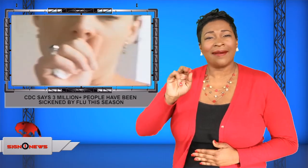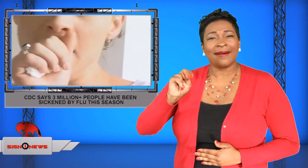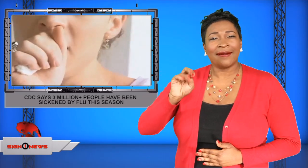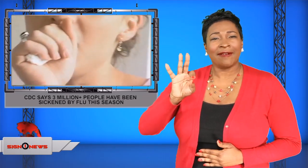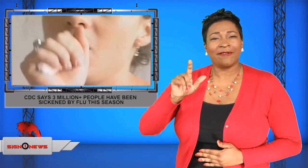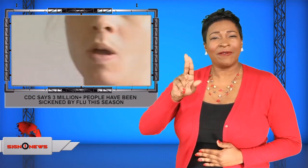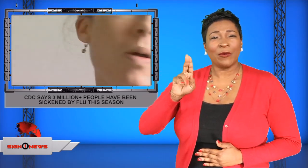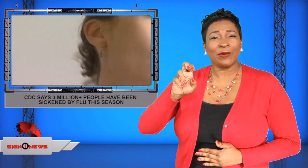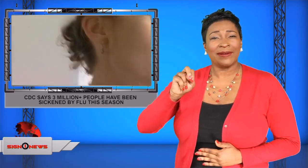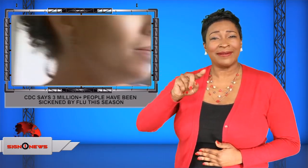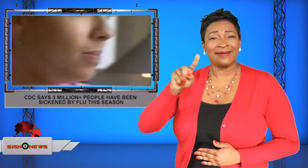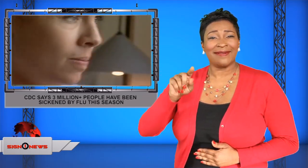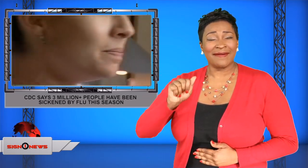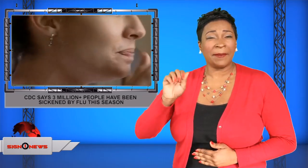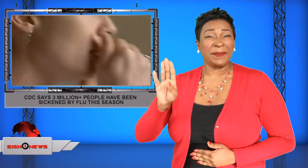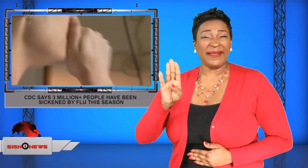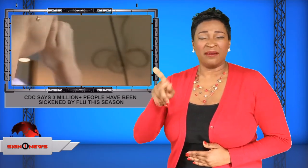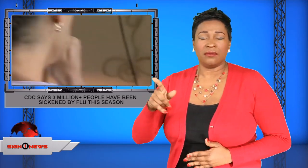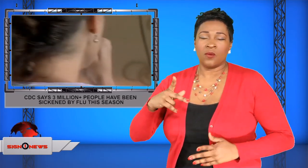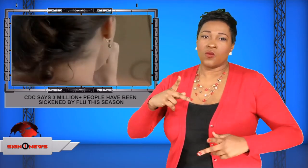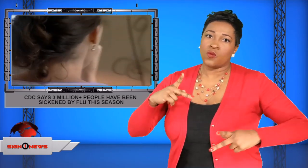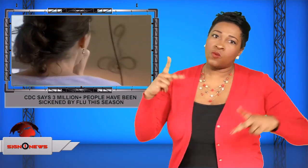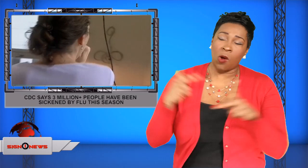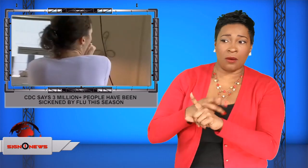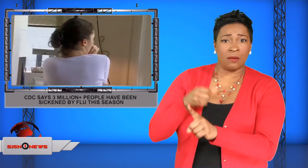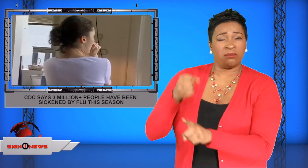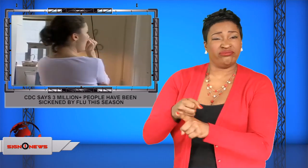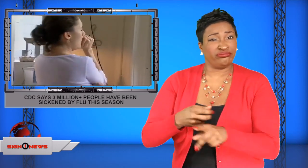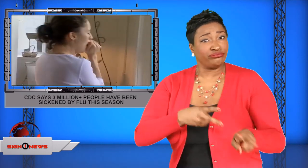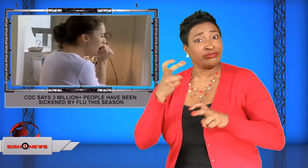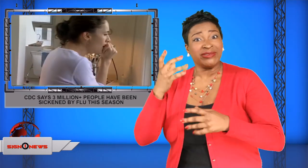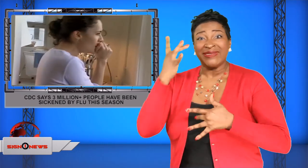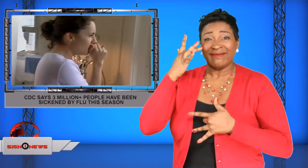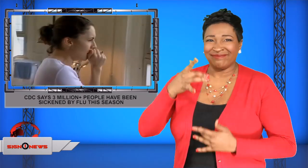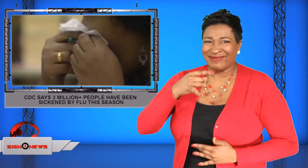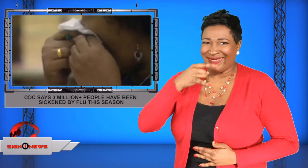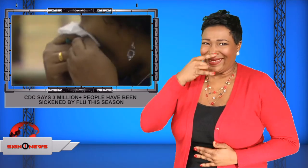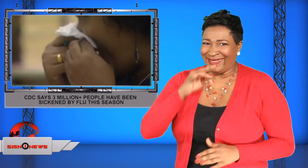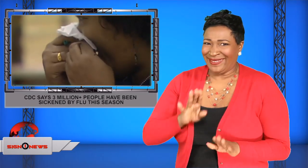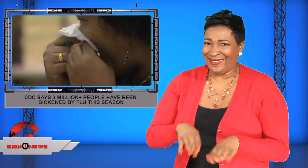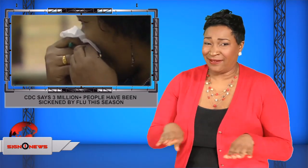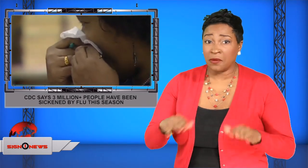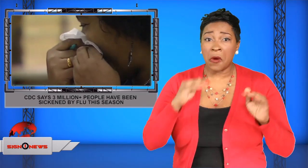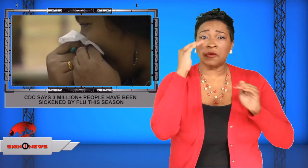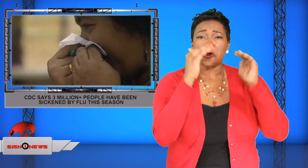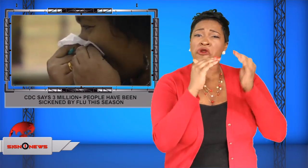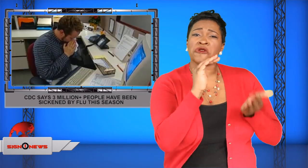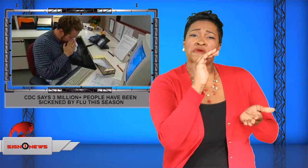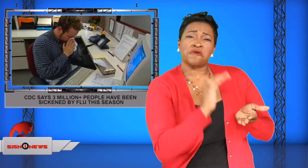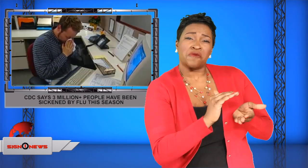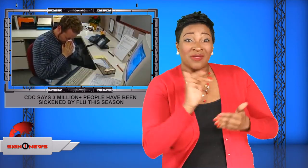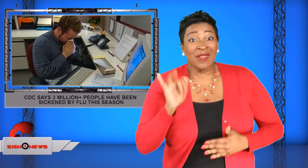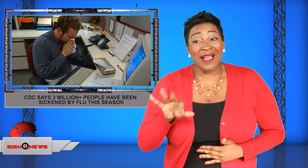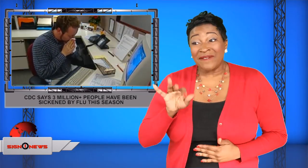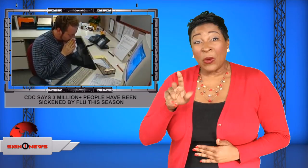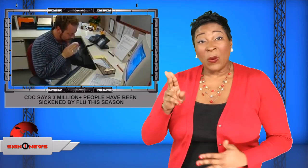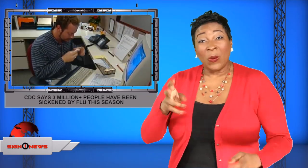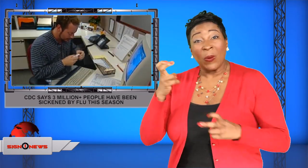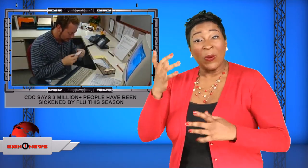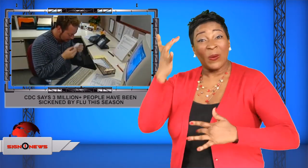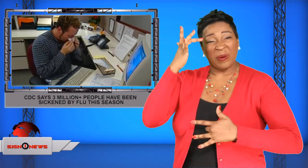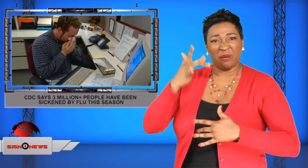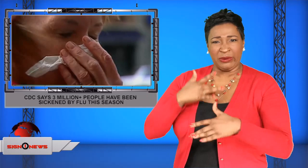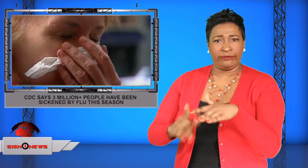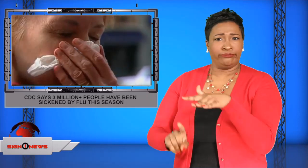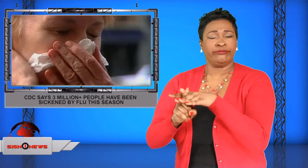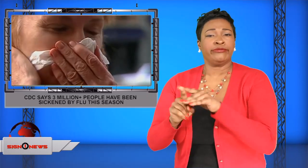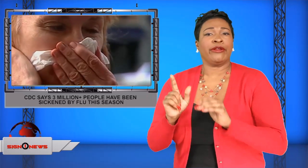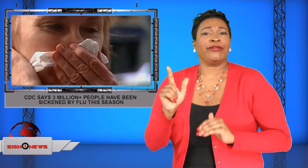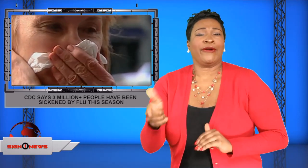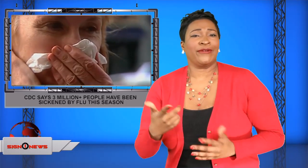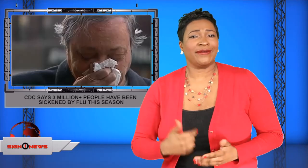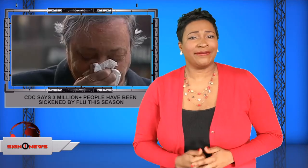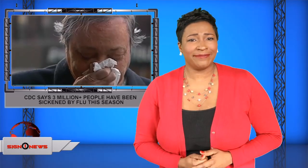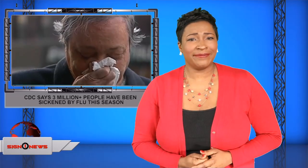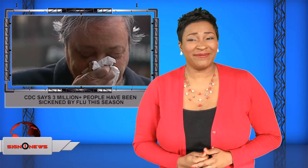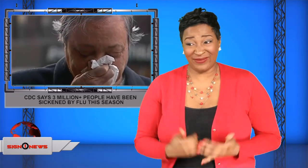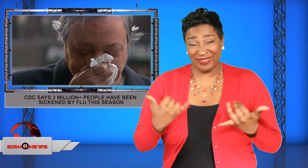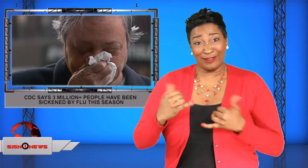Influenza B, which hits kids harder than adults, typically shows up later in the season.